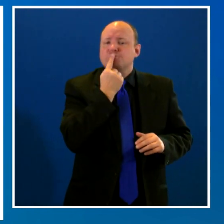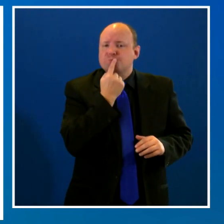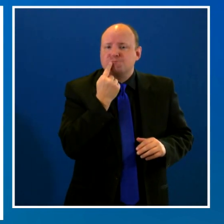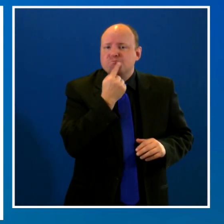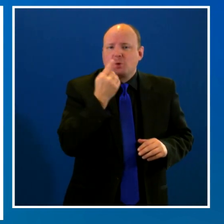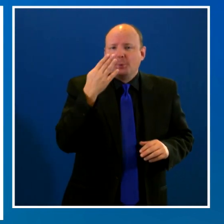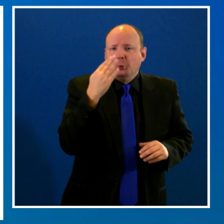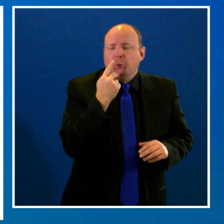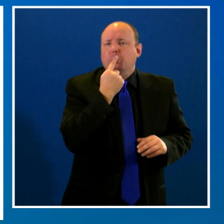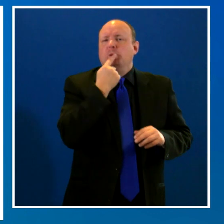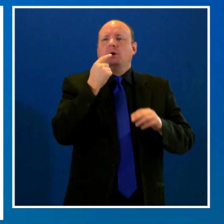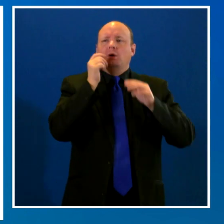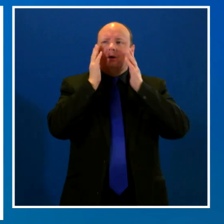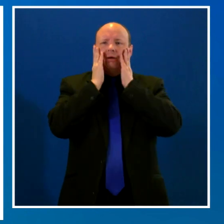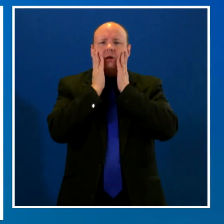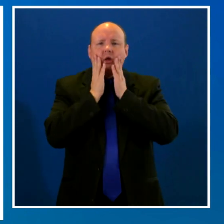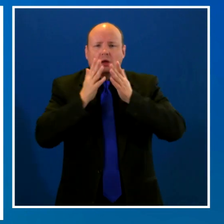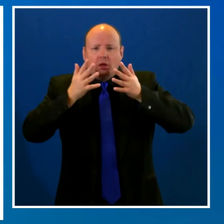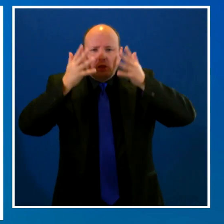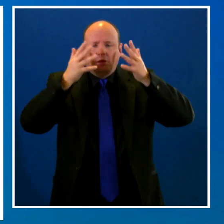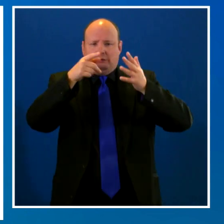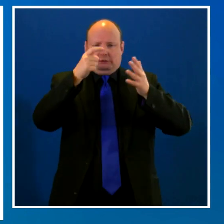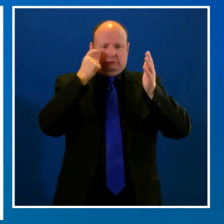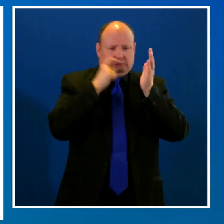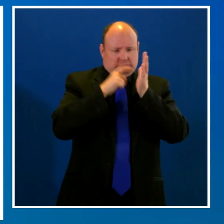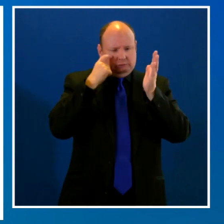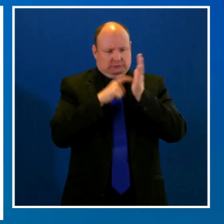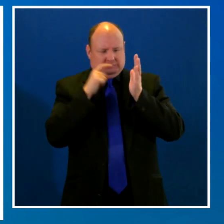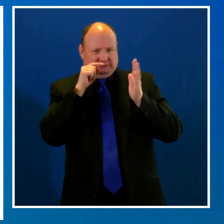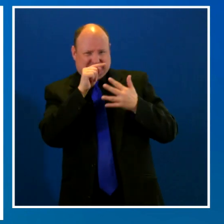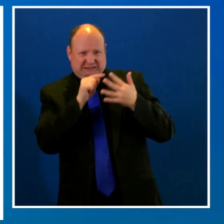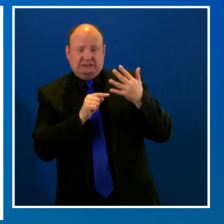If you test positive, please seek immediate medical care.